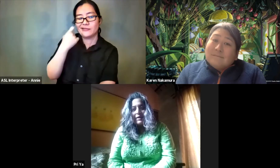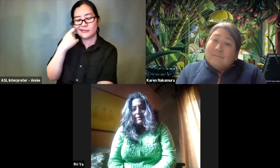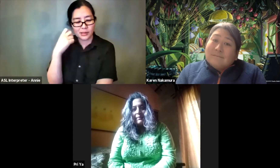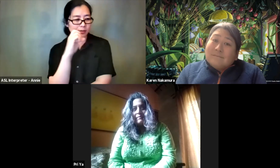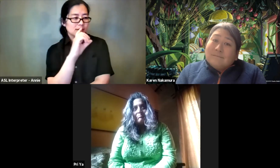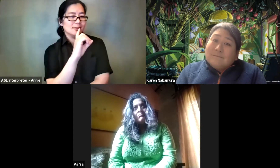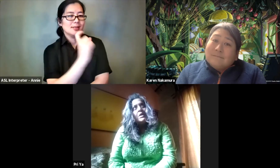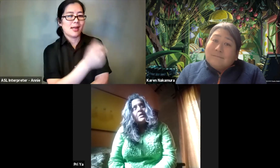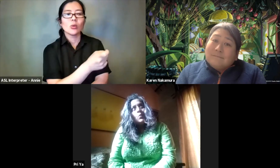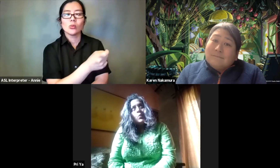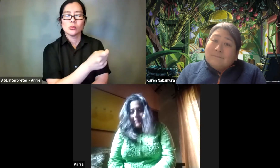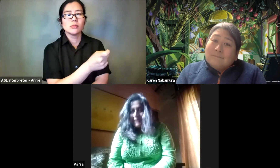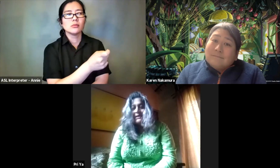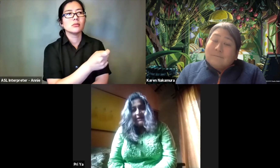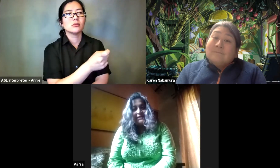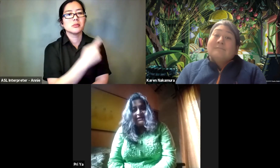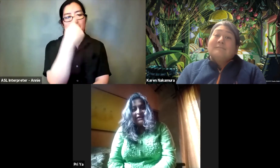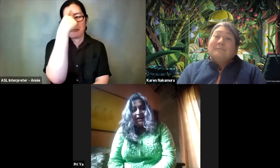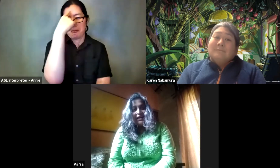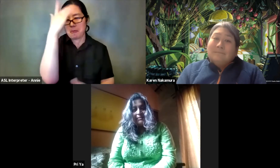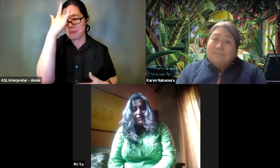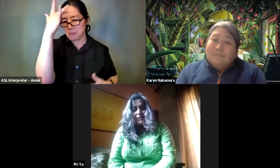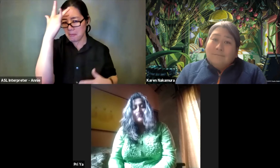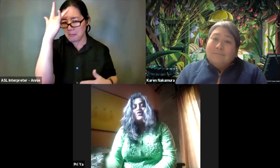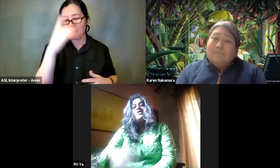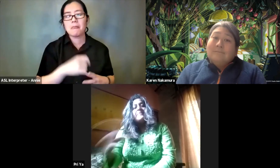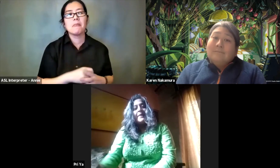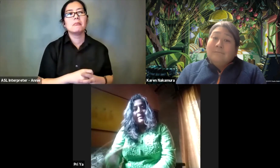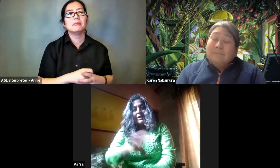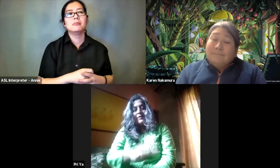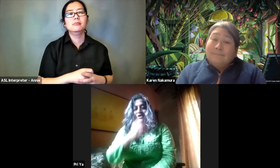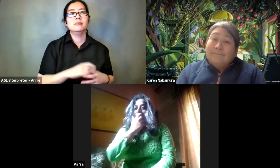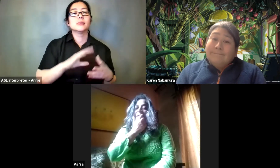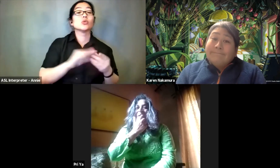Priya Ramasubban: With a mental illness so it's a story of the mother, but not the child,